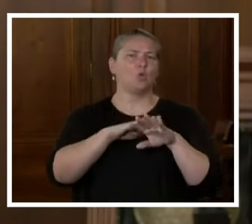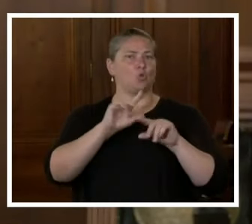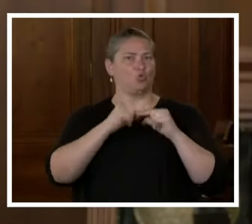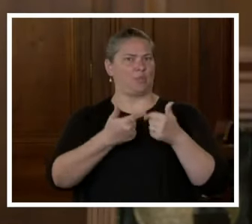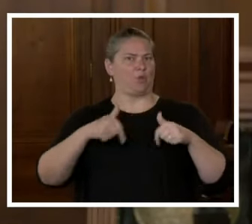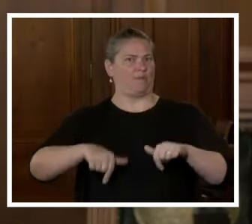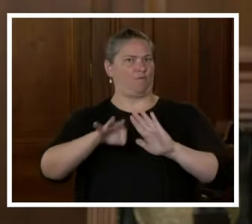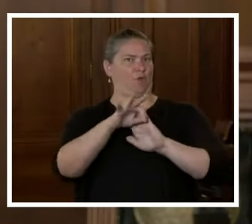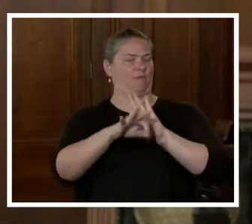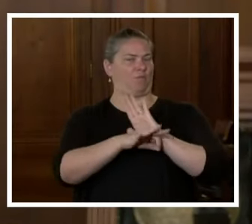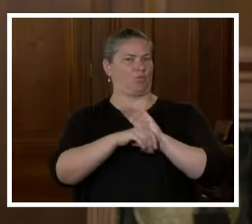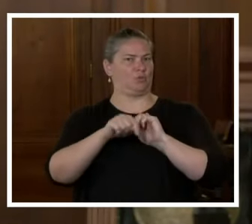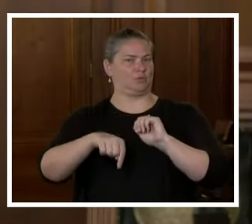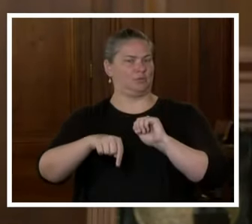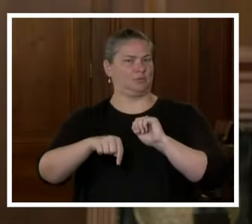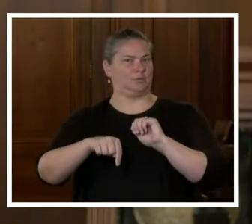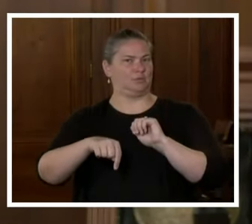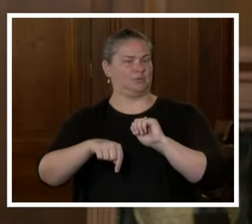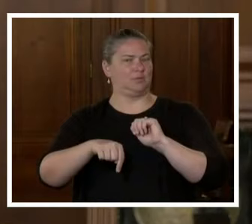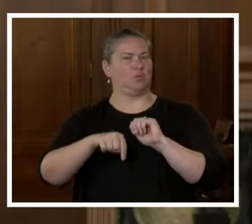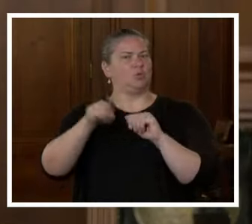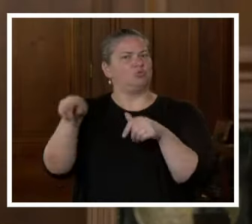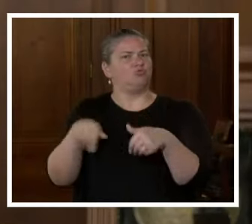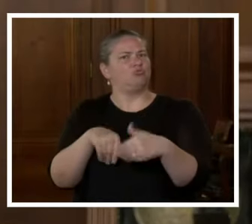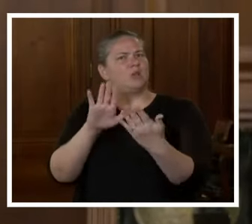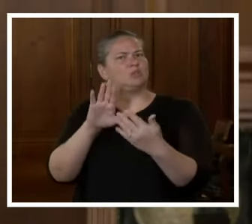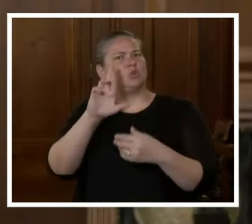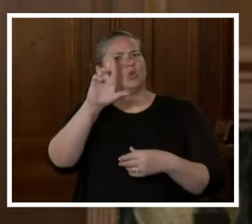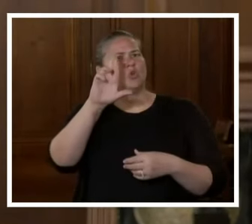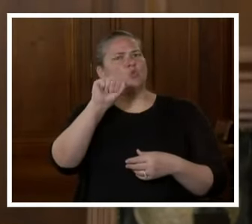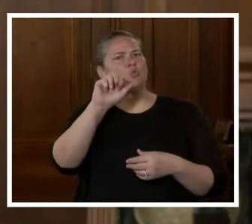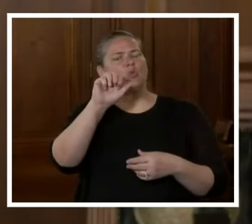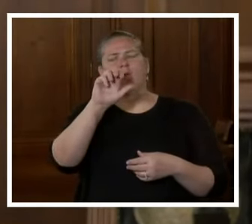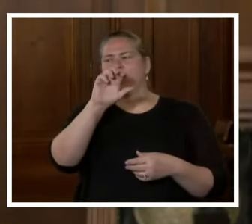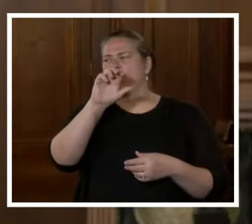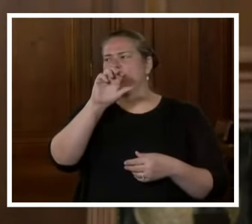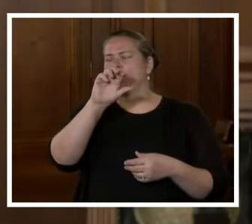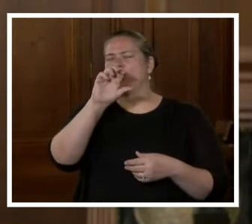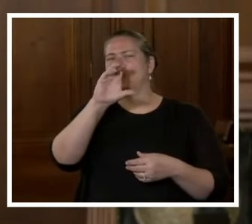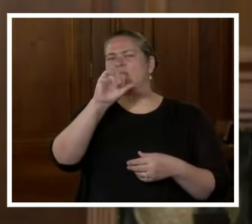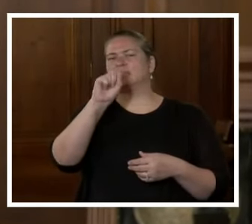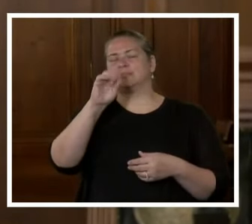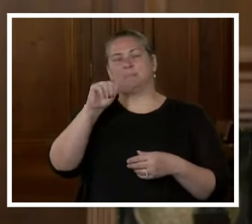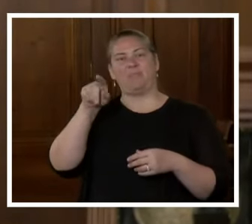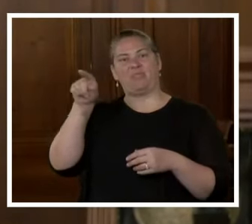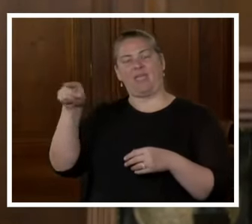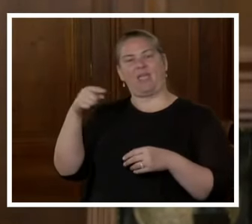SINCE THE VIRUS CERTAINLY